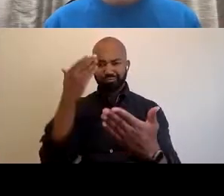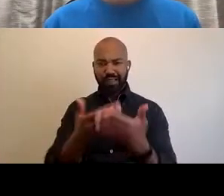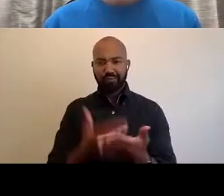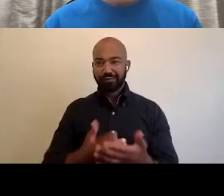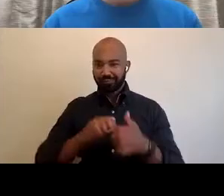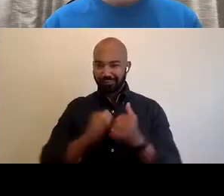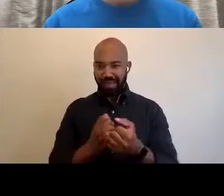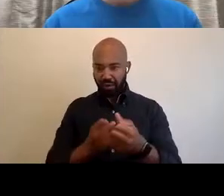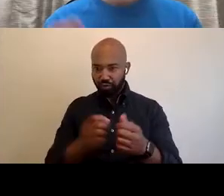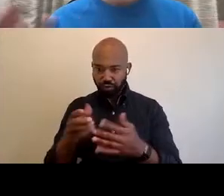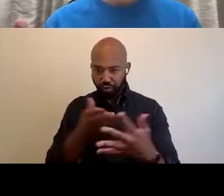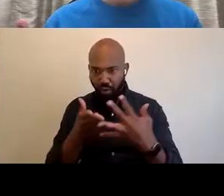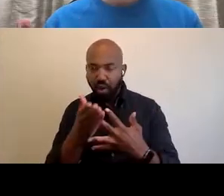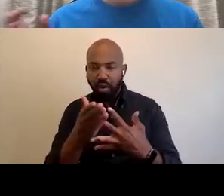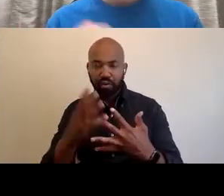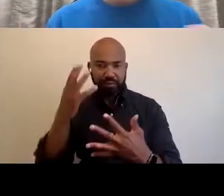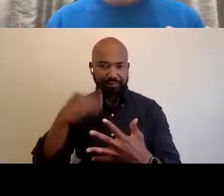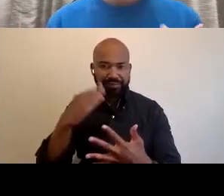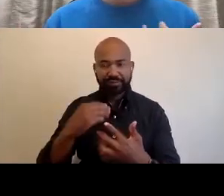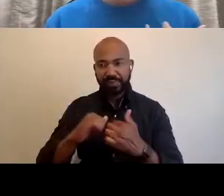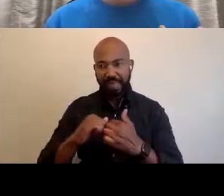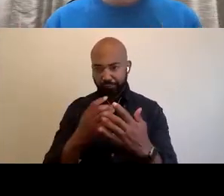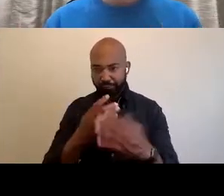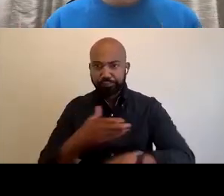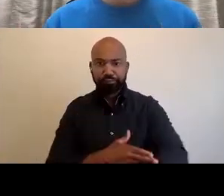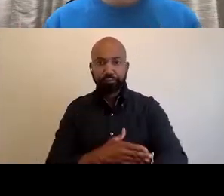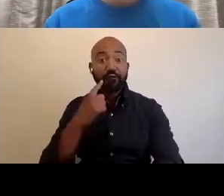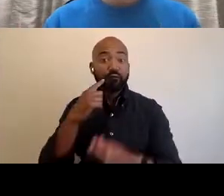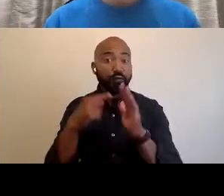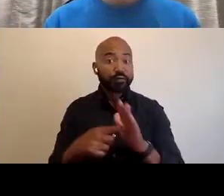And when I think about this, I think about pelvic pain can sometimes occur,